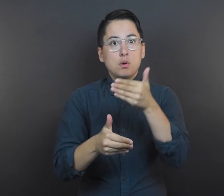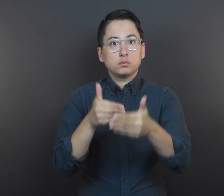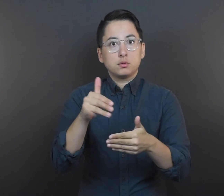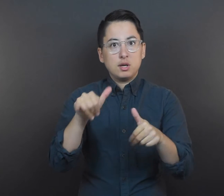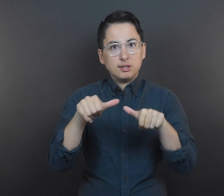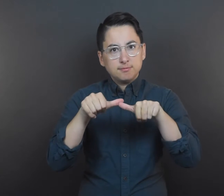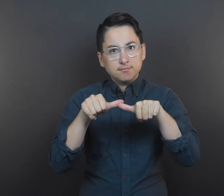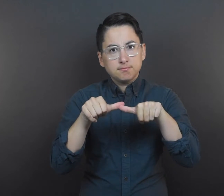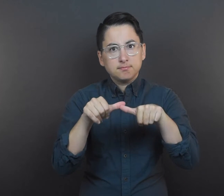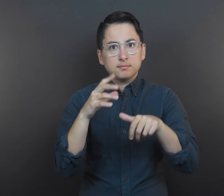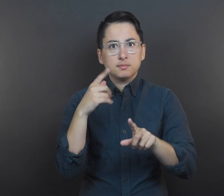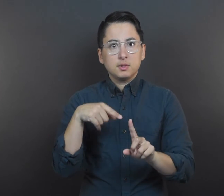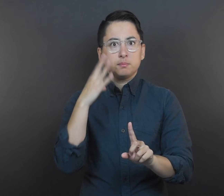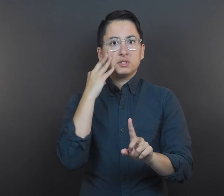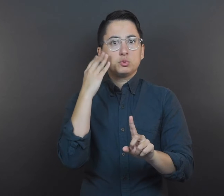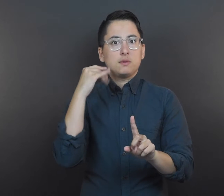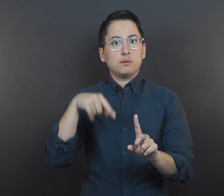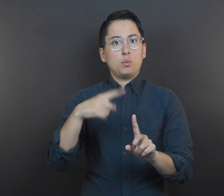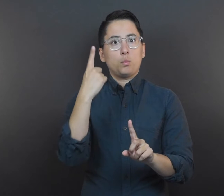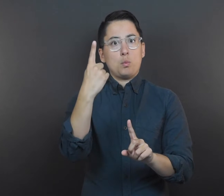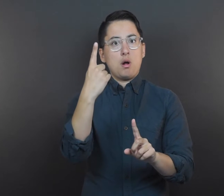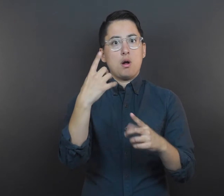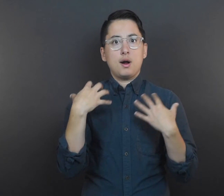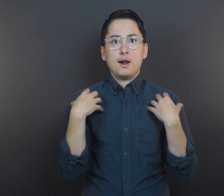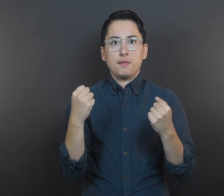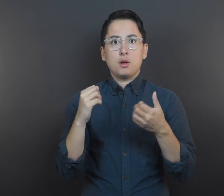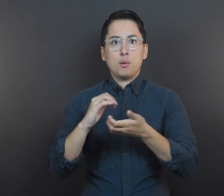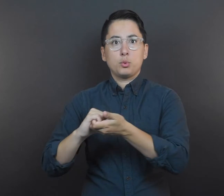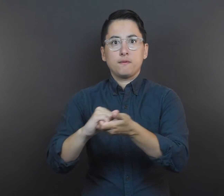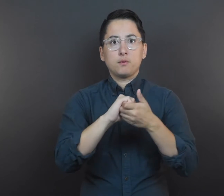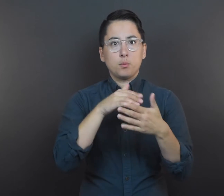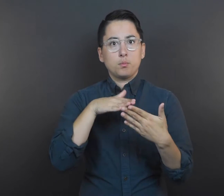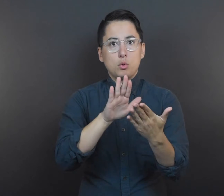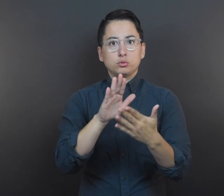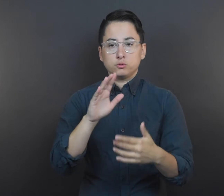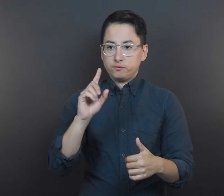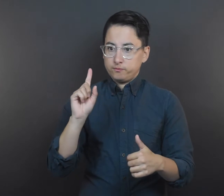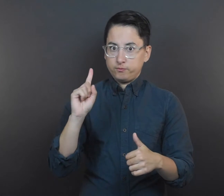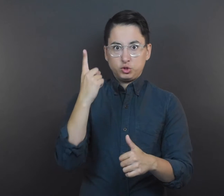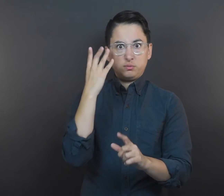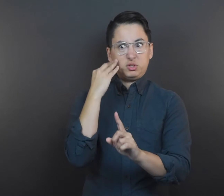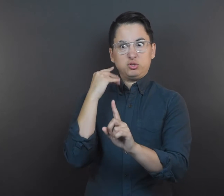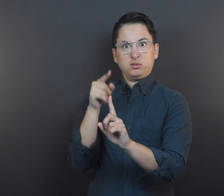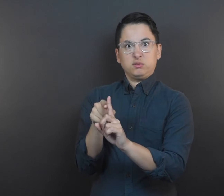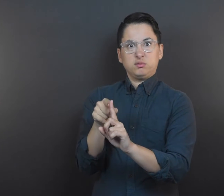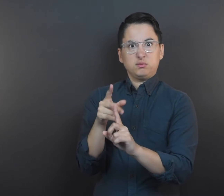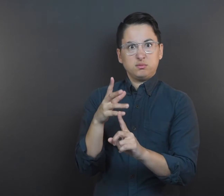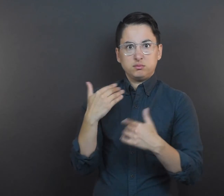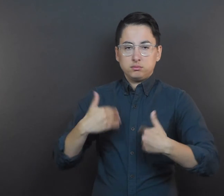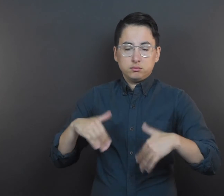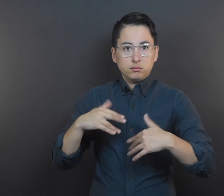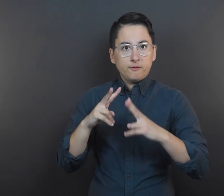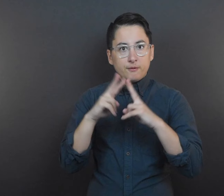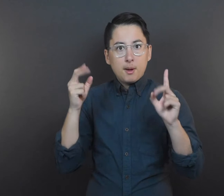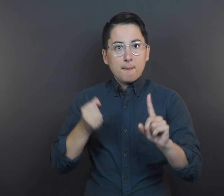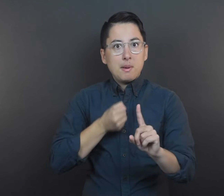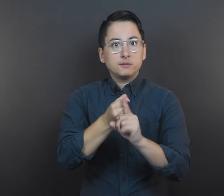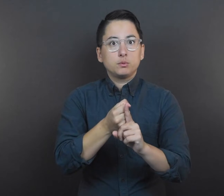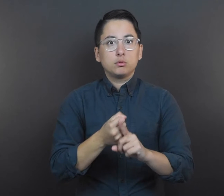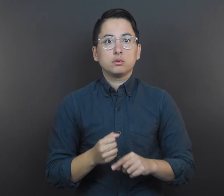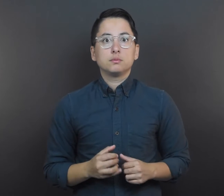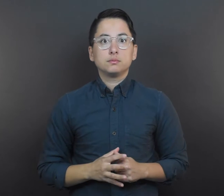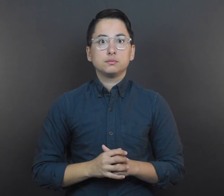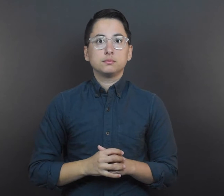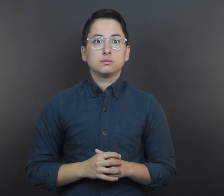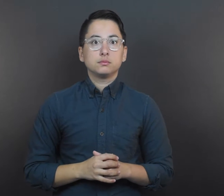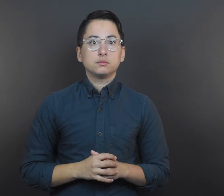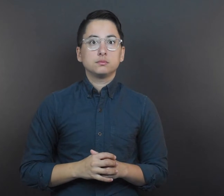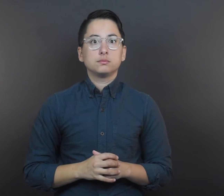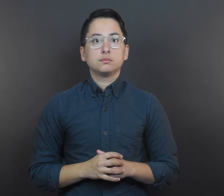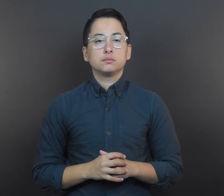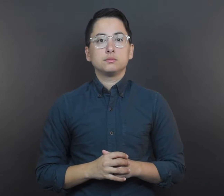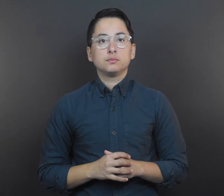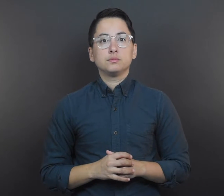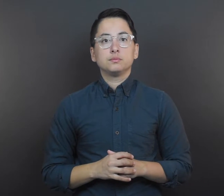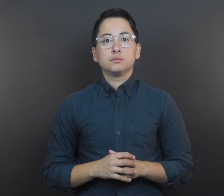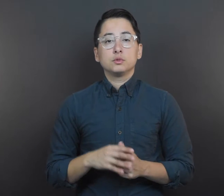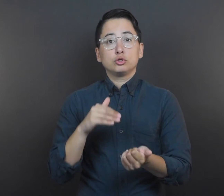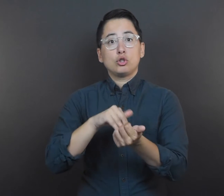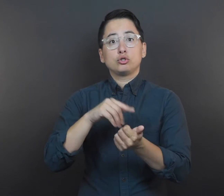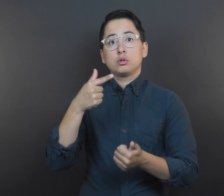Dr. Ghai’s role in the One Health investigation was to help coordinate the genomic and diagnostic